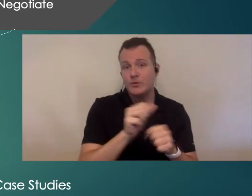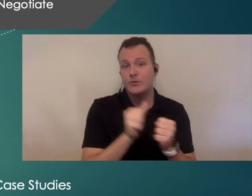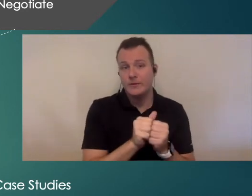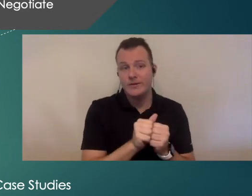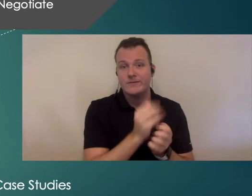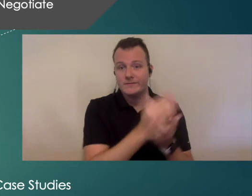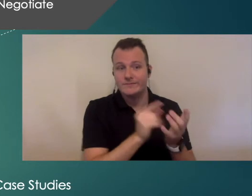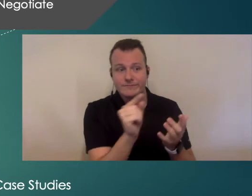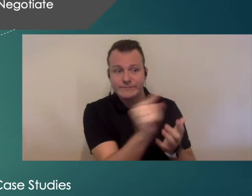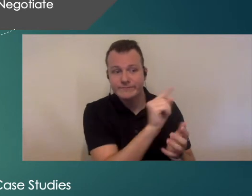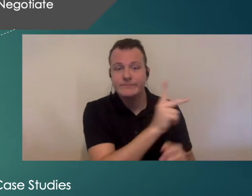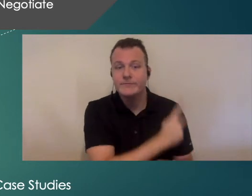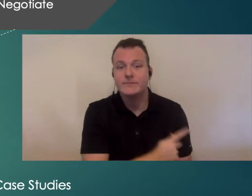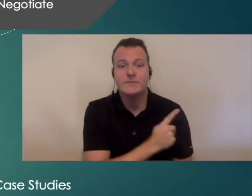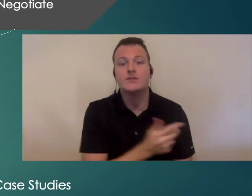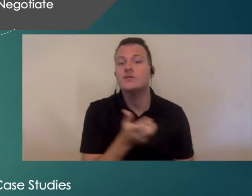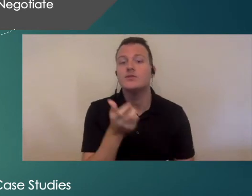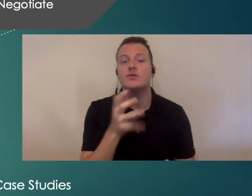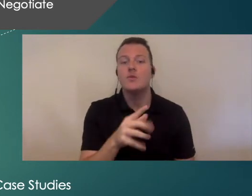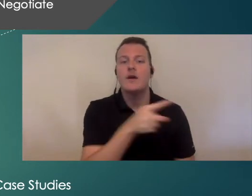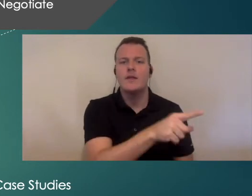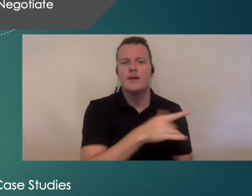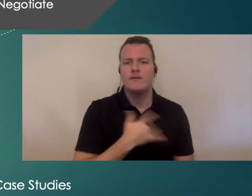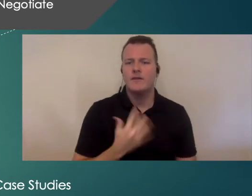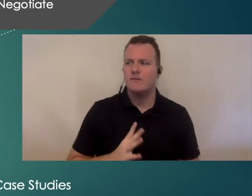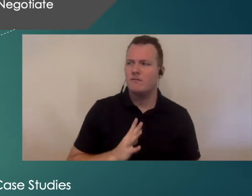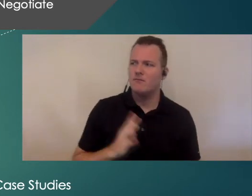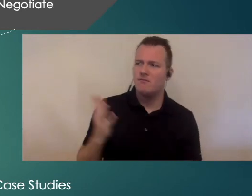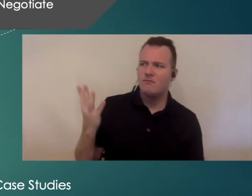with some of those patients, and you don't want to turn them off just because